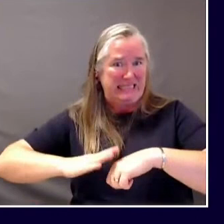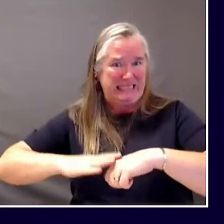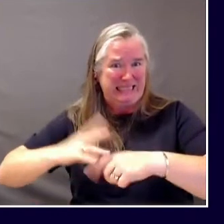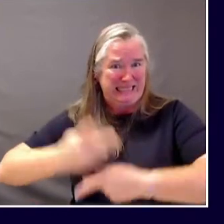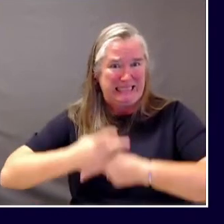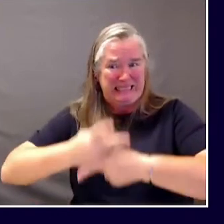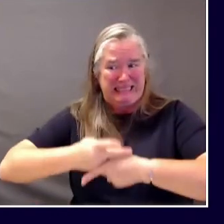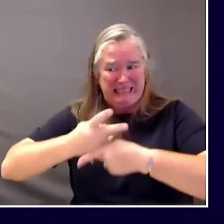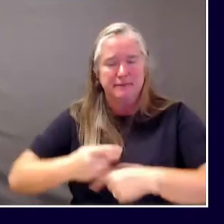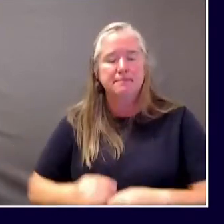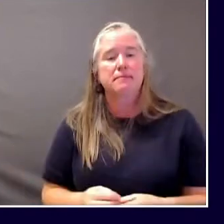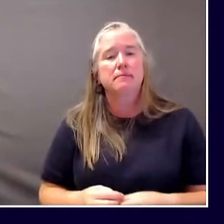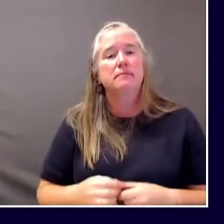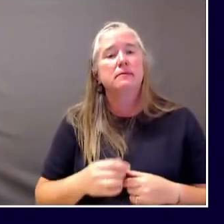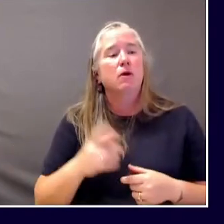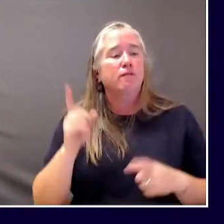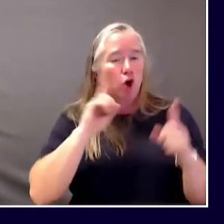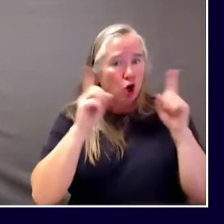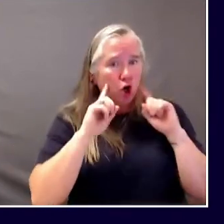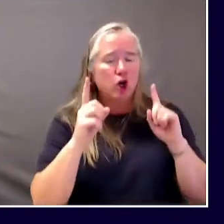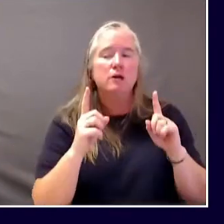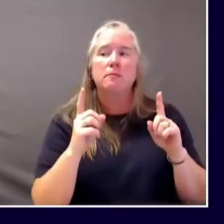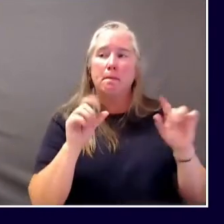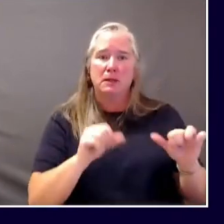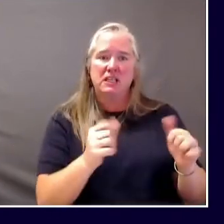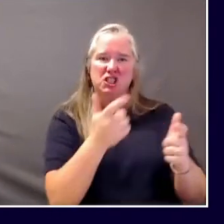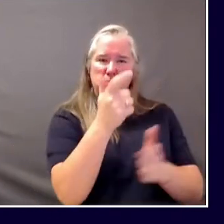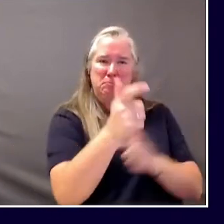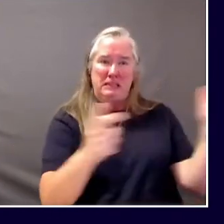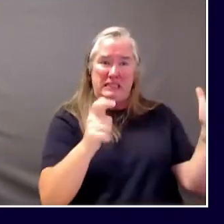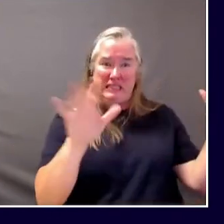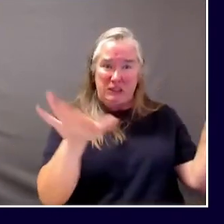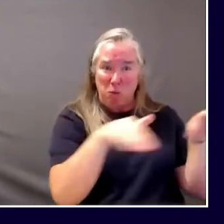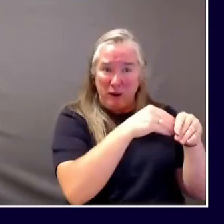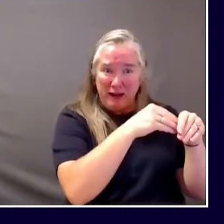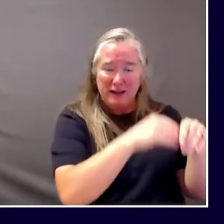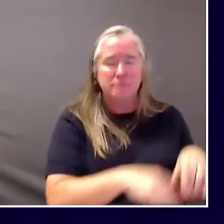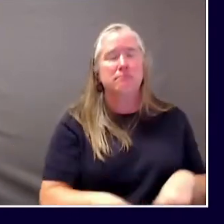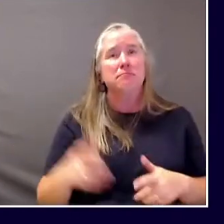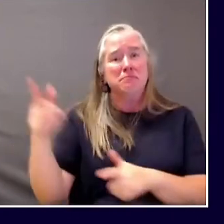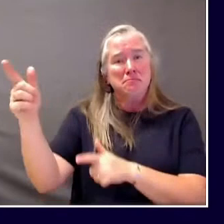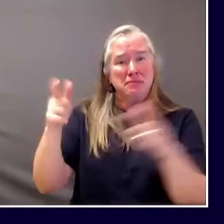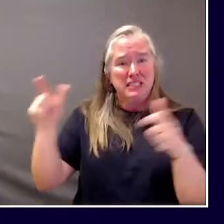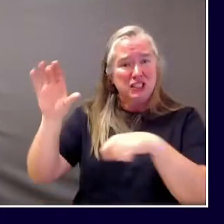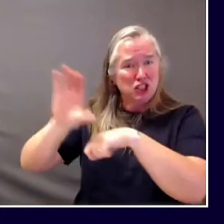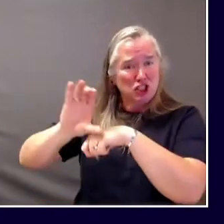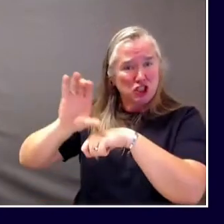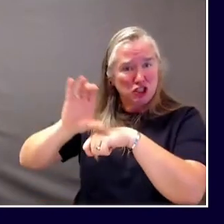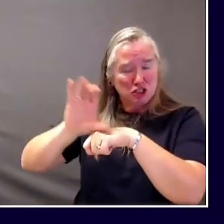religious gatherings we previously have been hearing